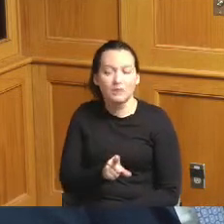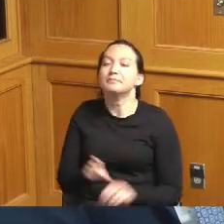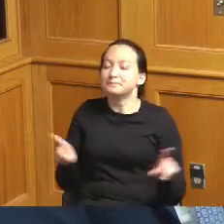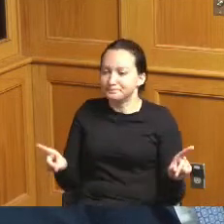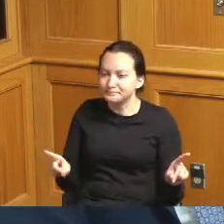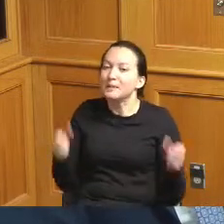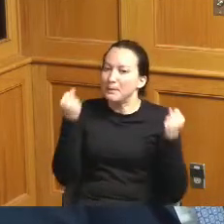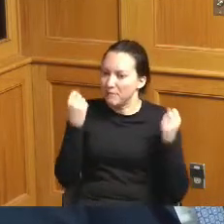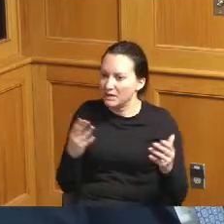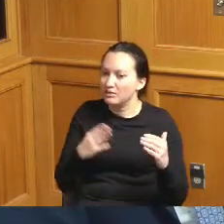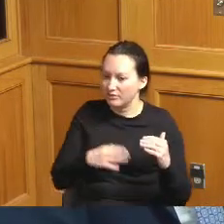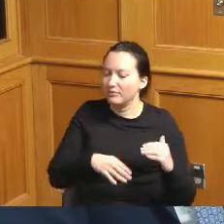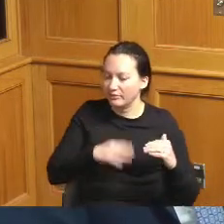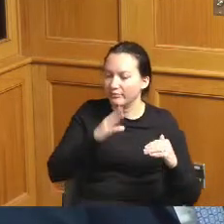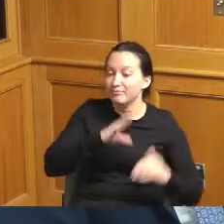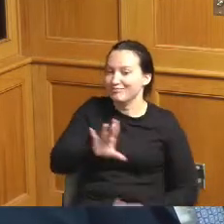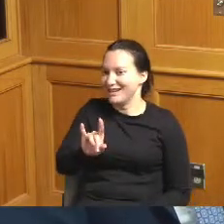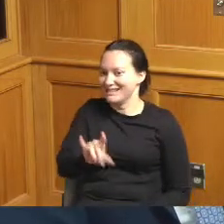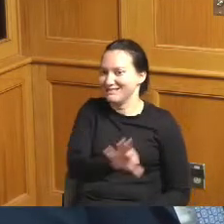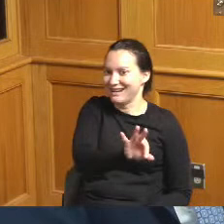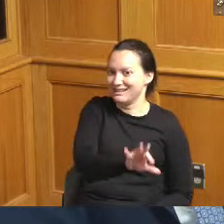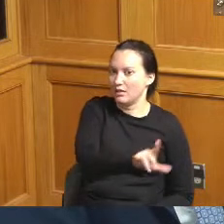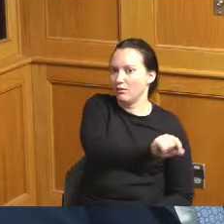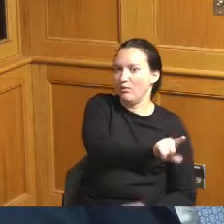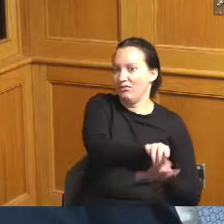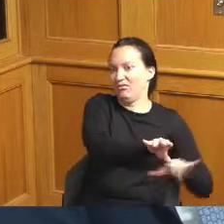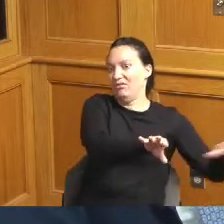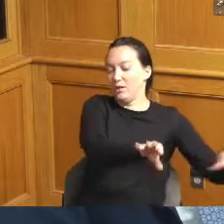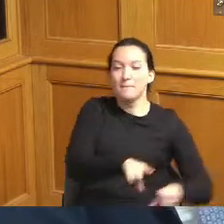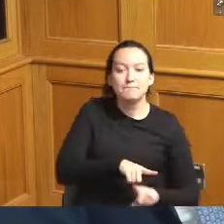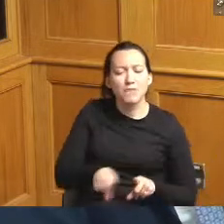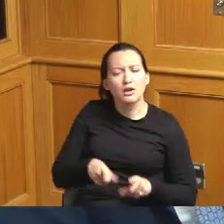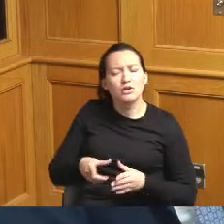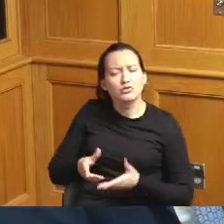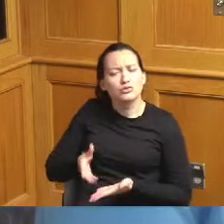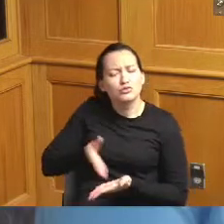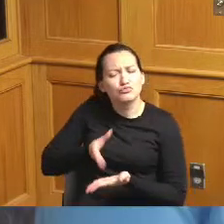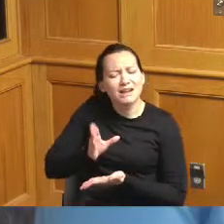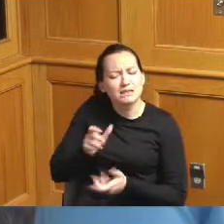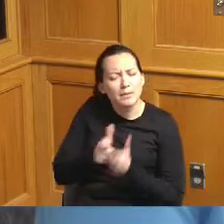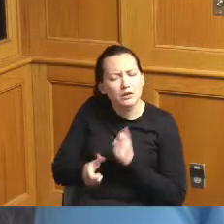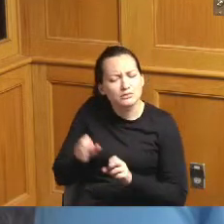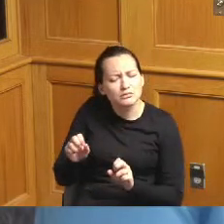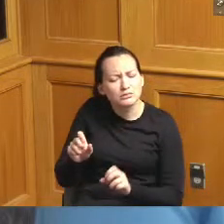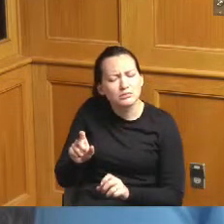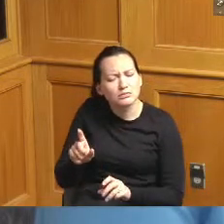many of them are over 18. so so now the rights of Passage I just wanted to follow up with that